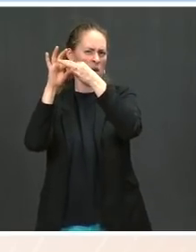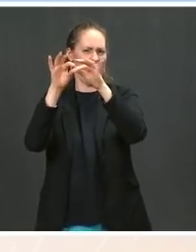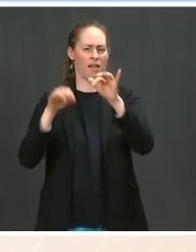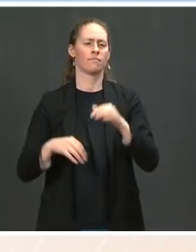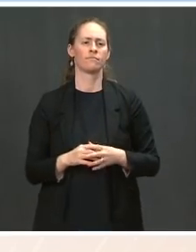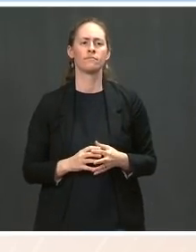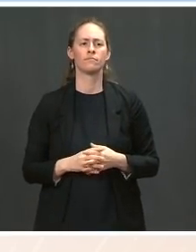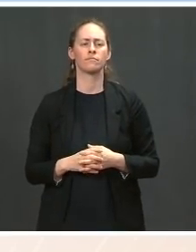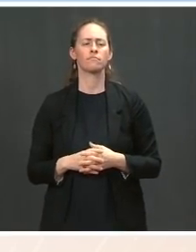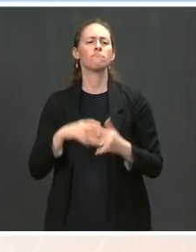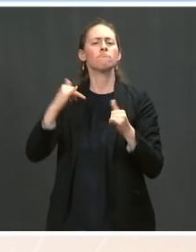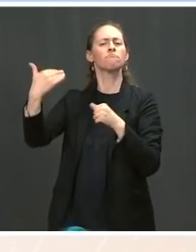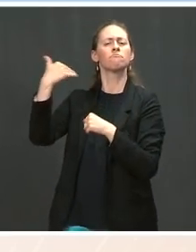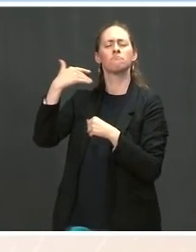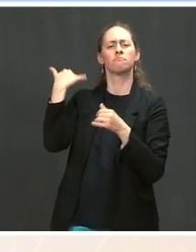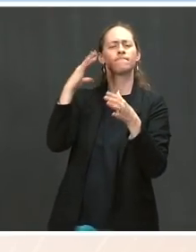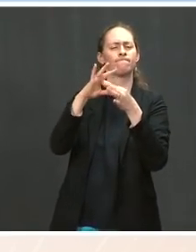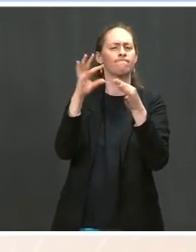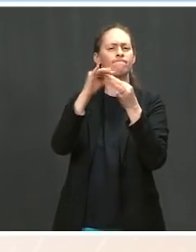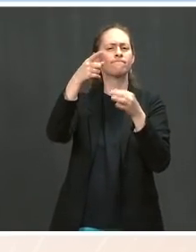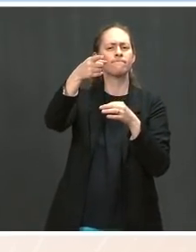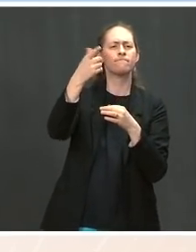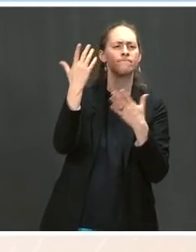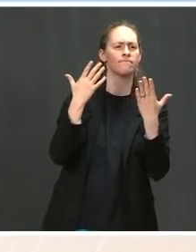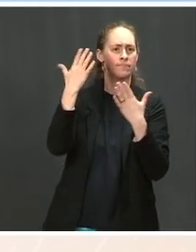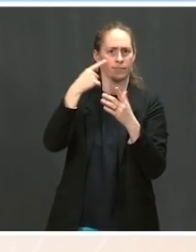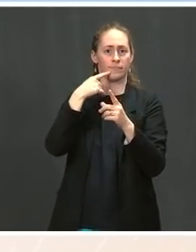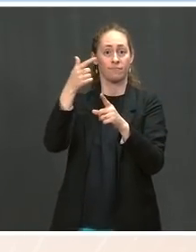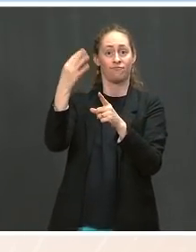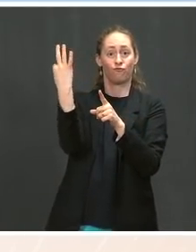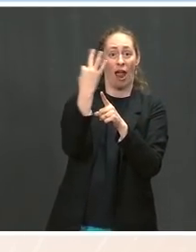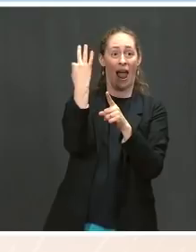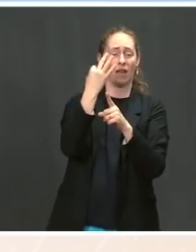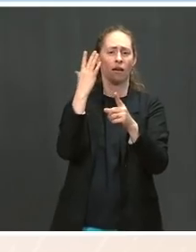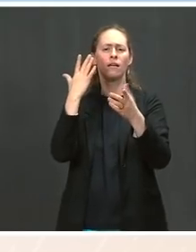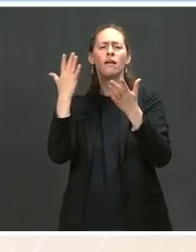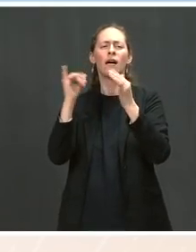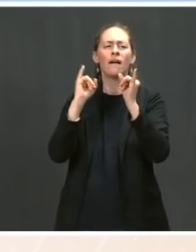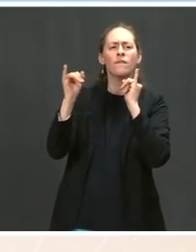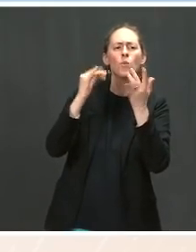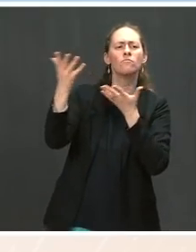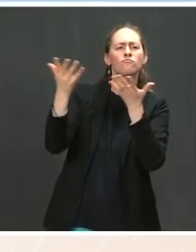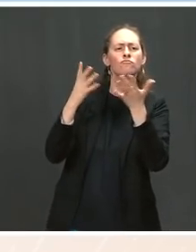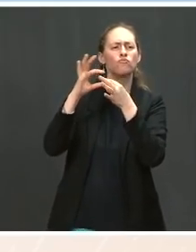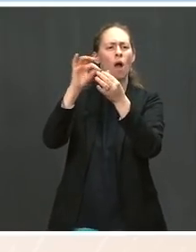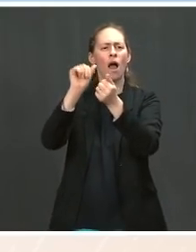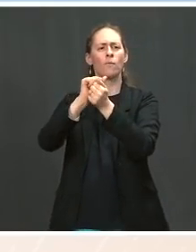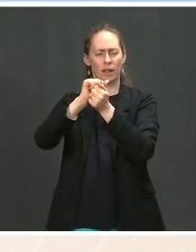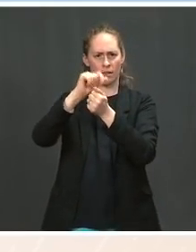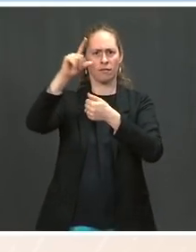to Reuters in an interview -- that there was consideration of conditional cash payments related to the Northern Triangle. Is that something that's currently under consideration?